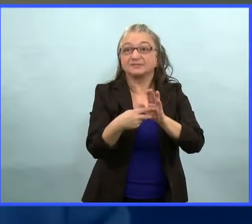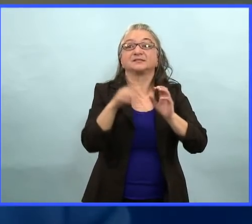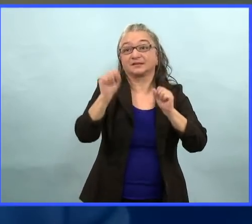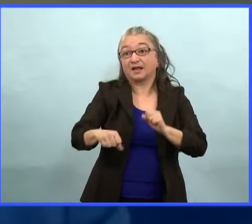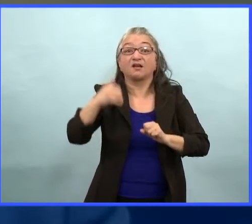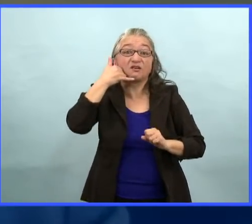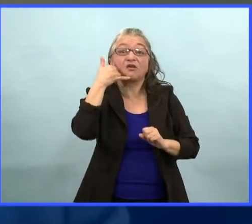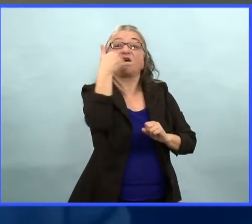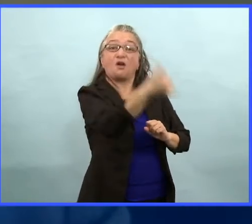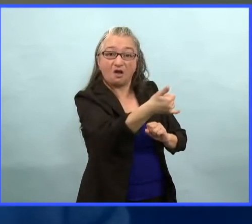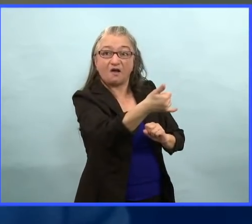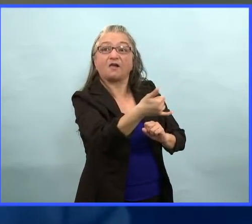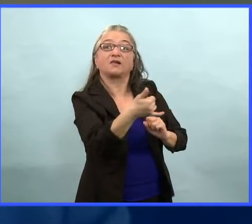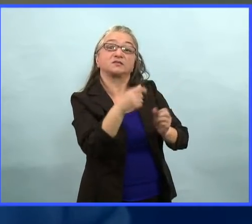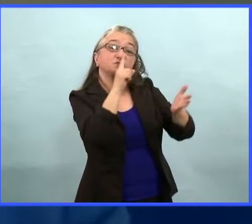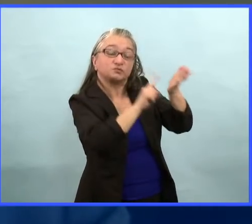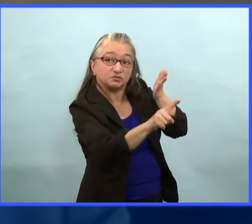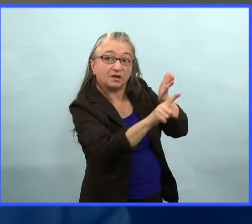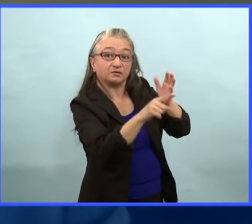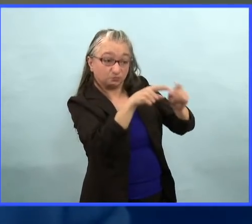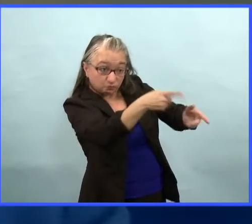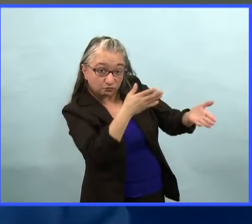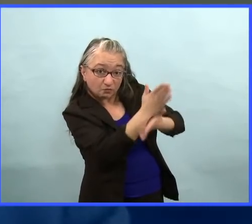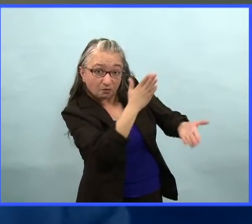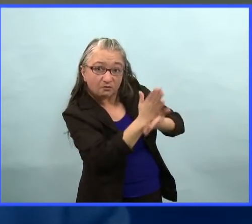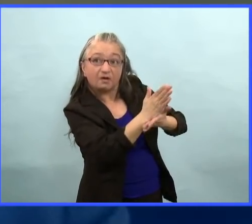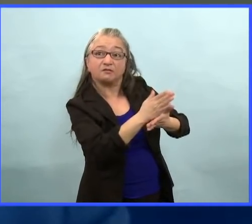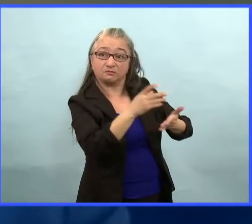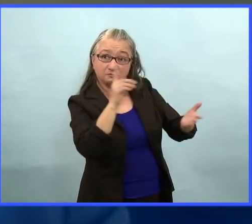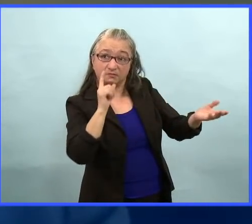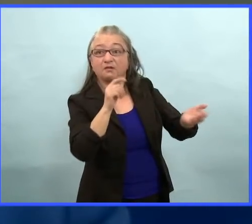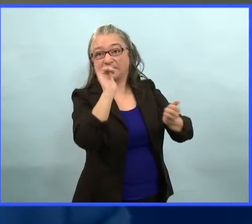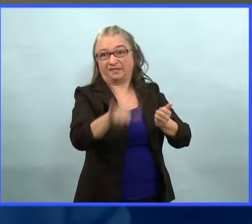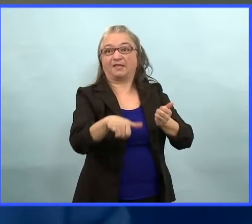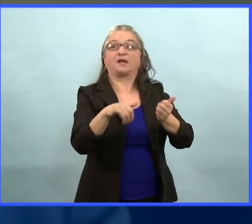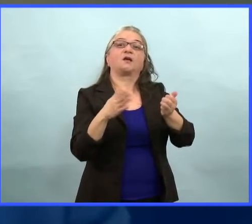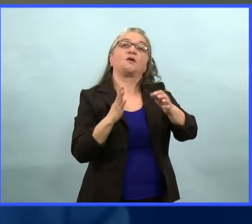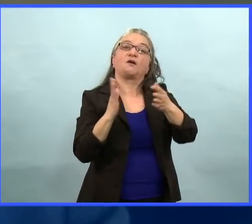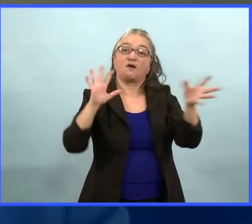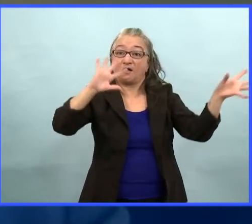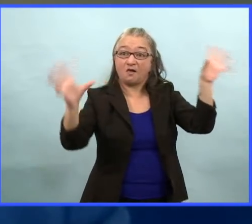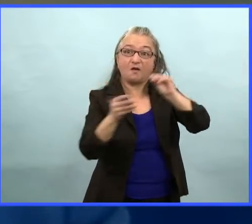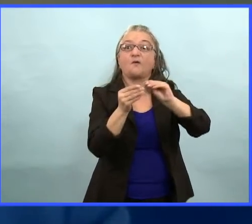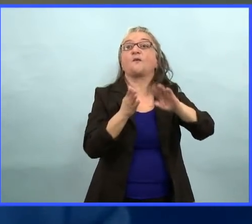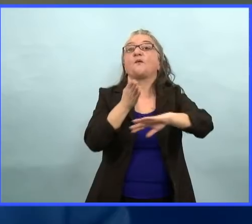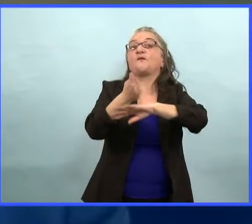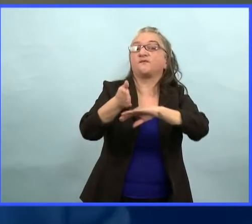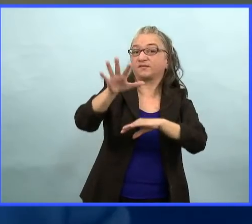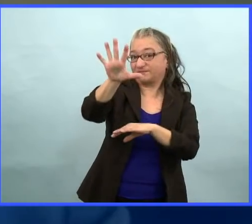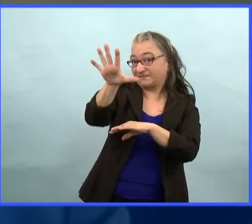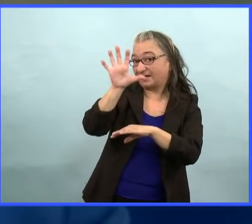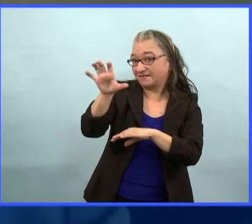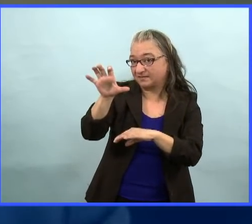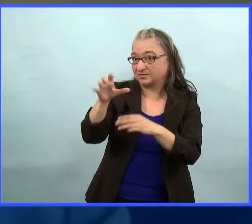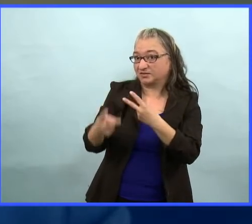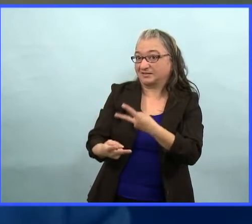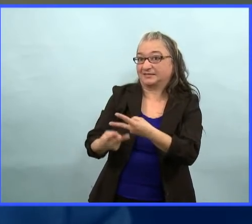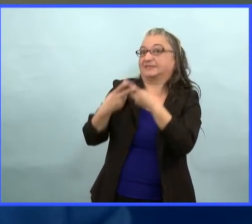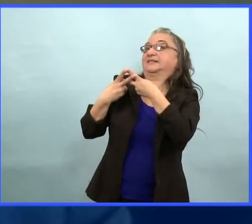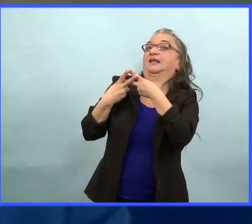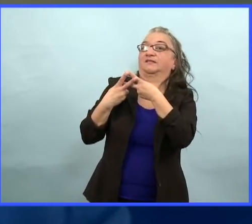500 inpatient days in hospital the v cup gives patients a safe alternative that allows them to be